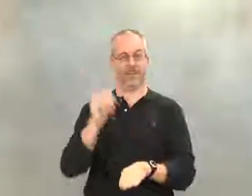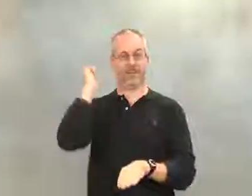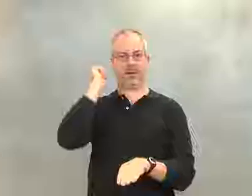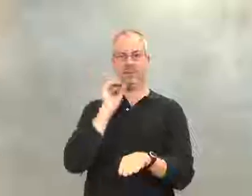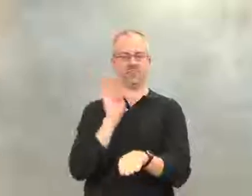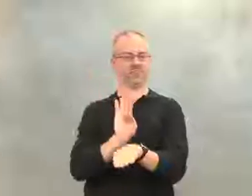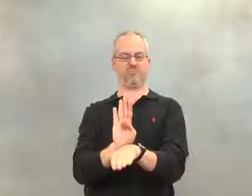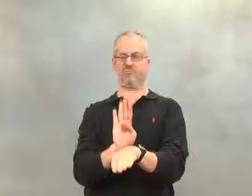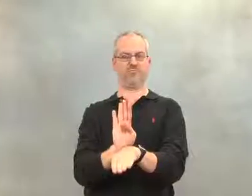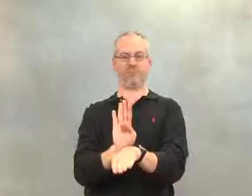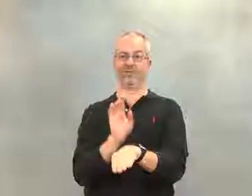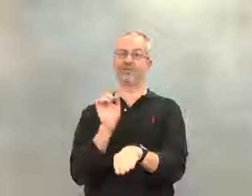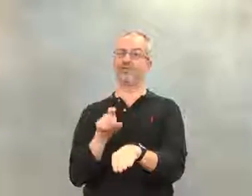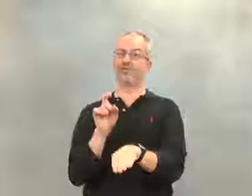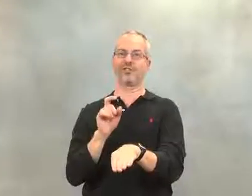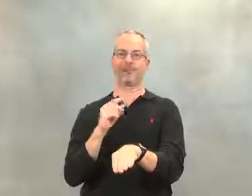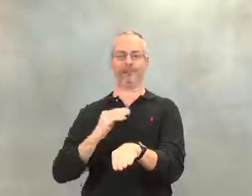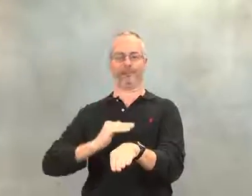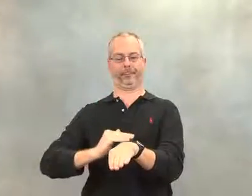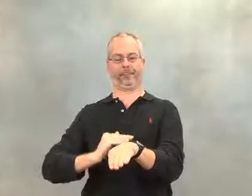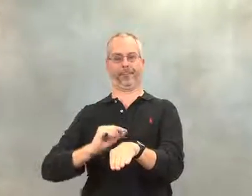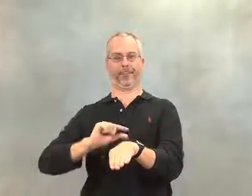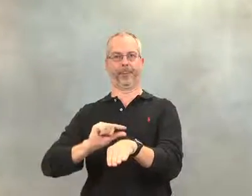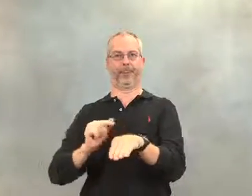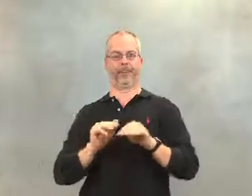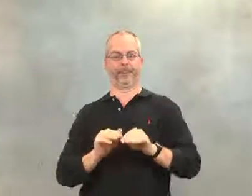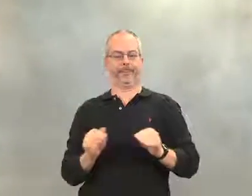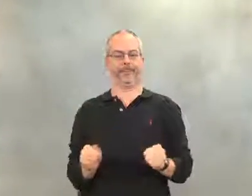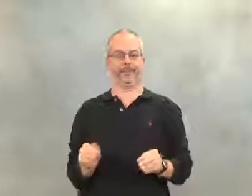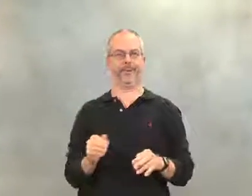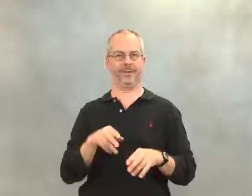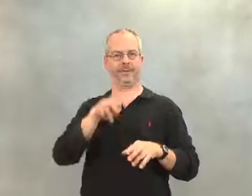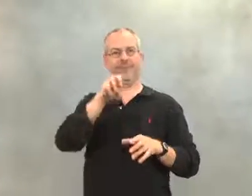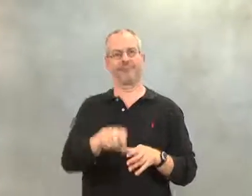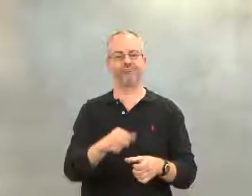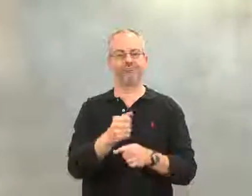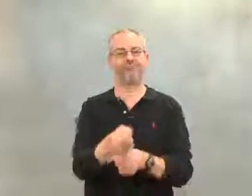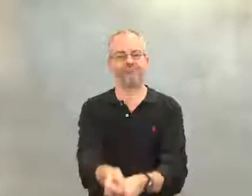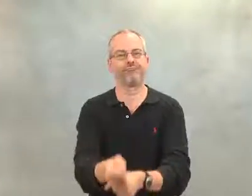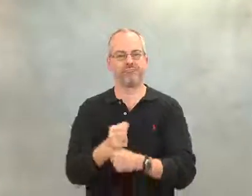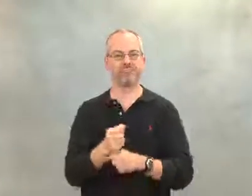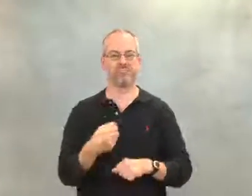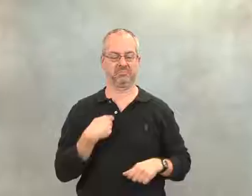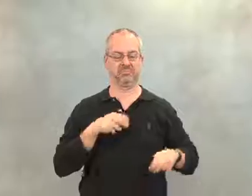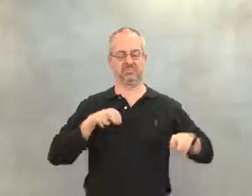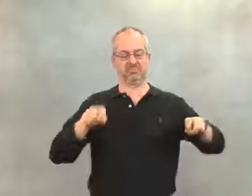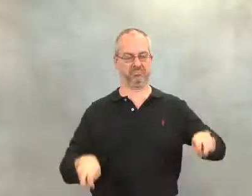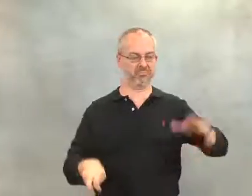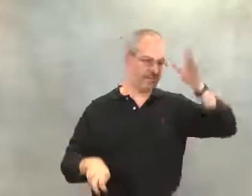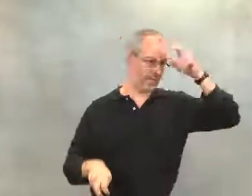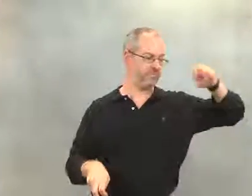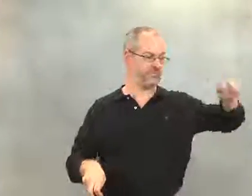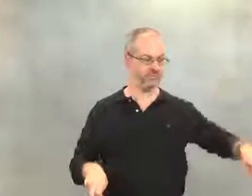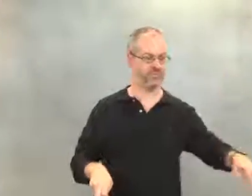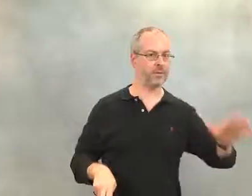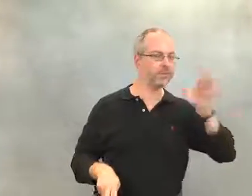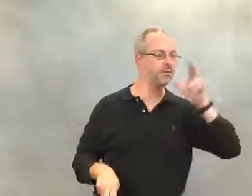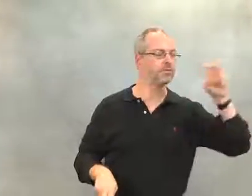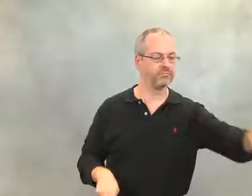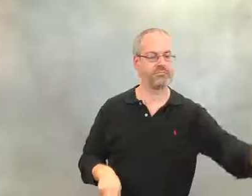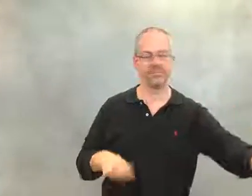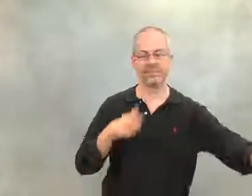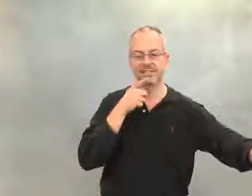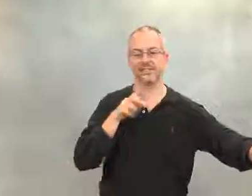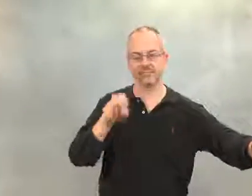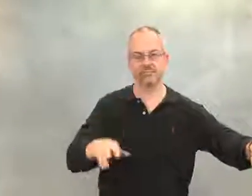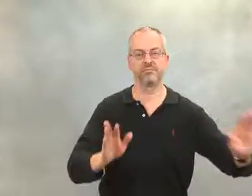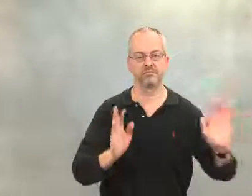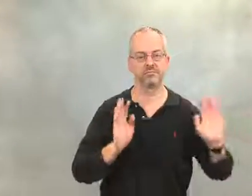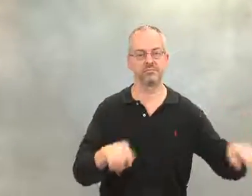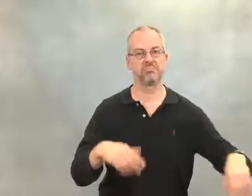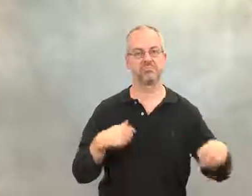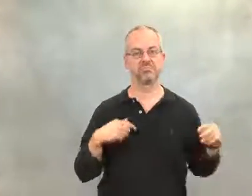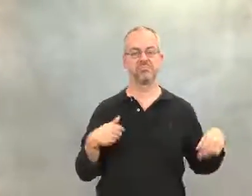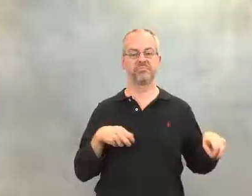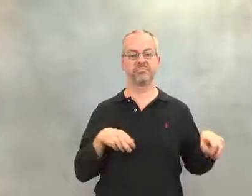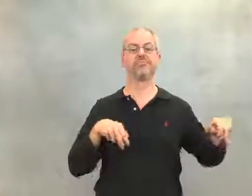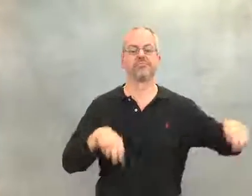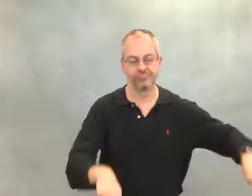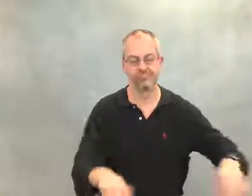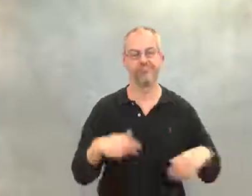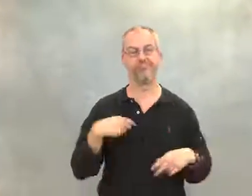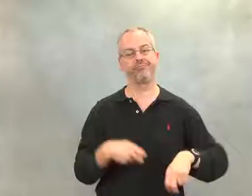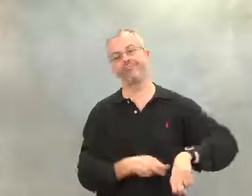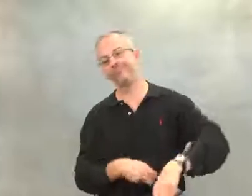There was no seat back on it, which is should have had, just a little ledge.